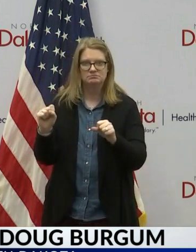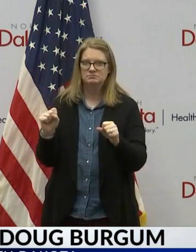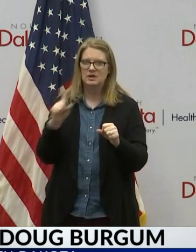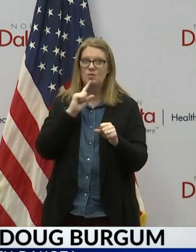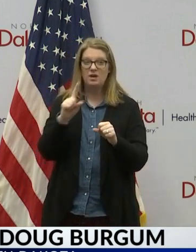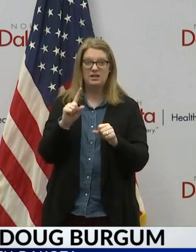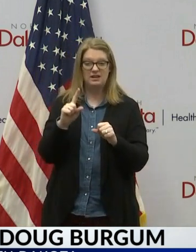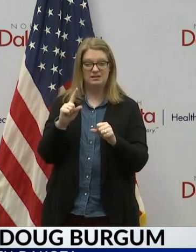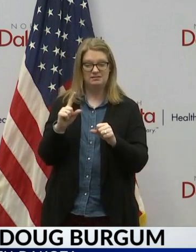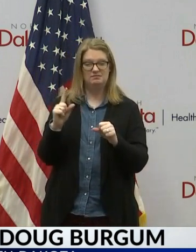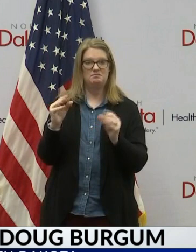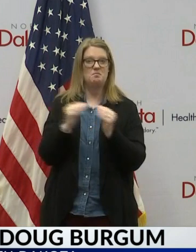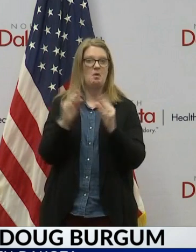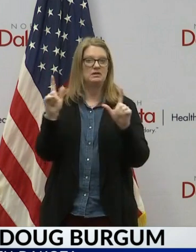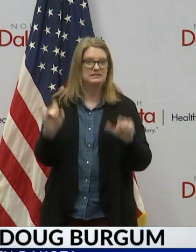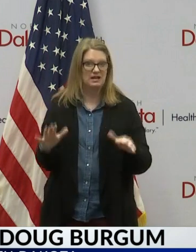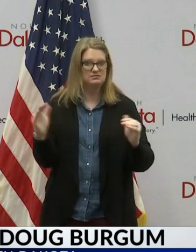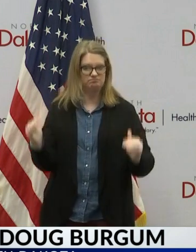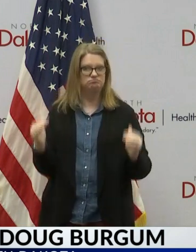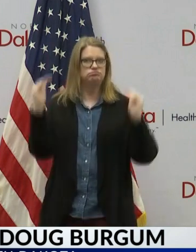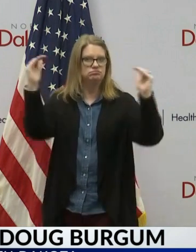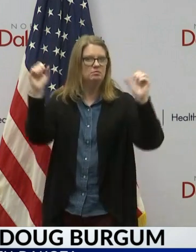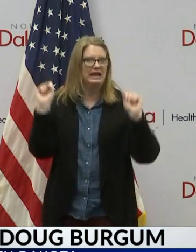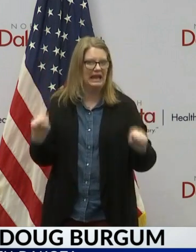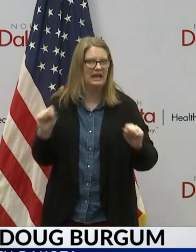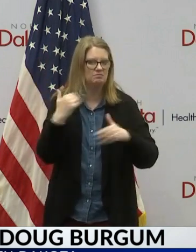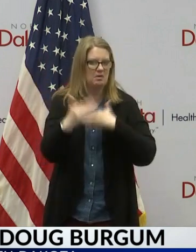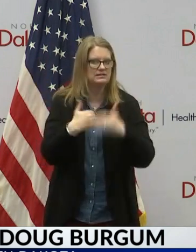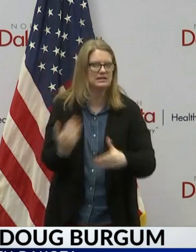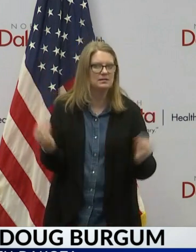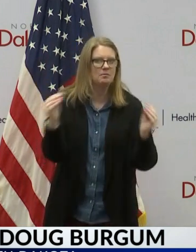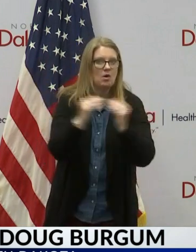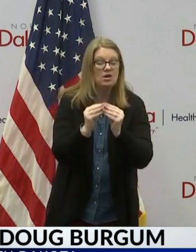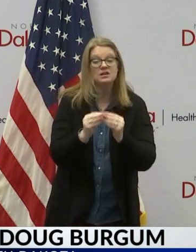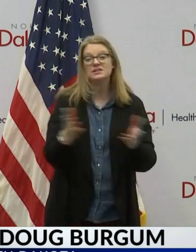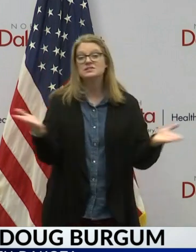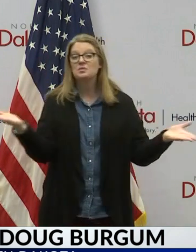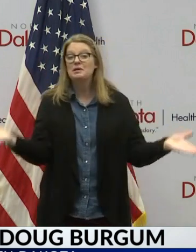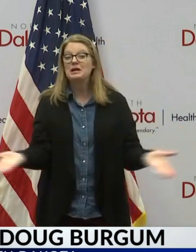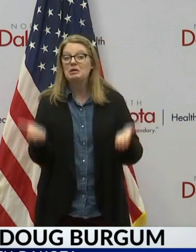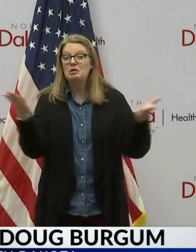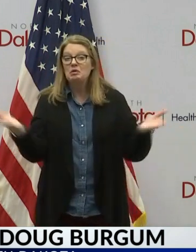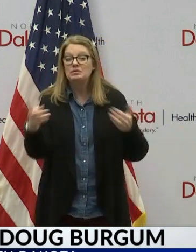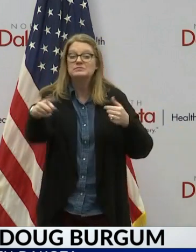TESTING KITS AND ENOUGH LAB CAPACITY TO BE TESTING AT SUBSTANTIALLY HIGHER NUMBERS